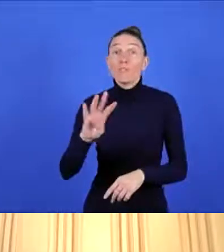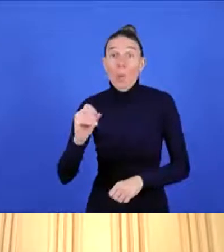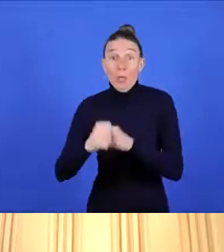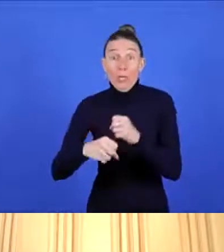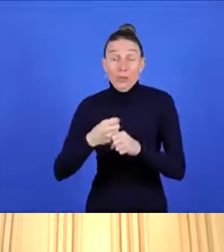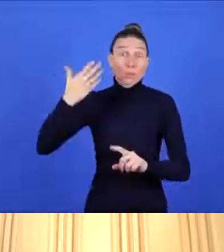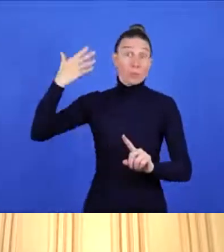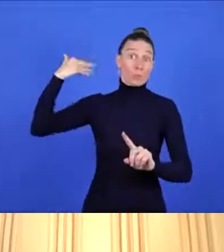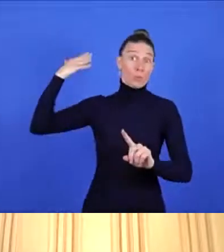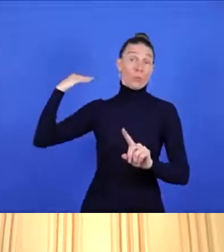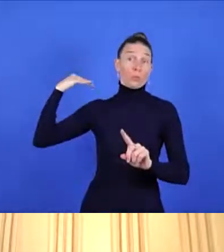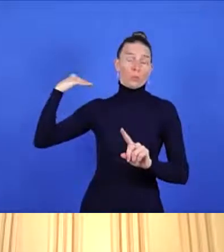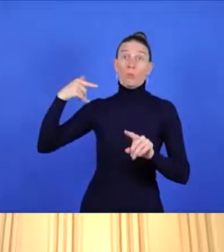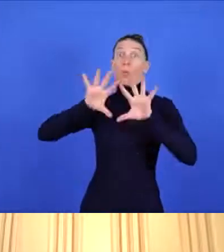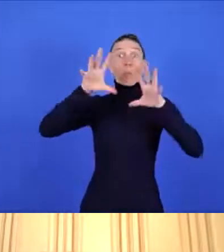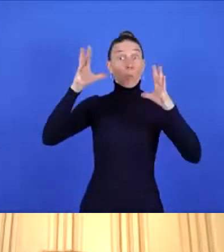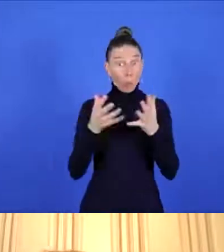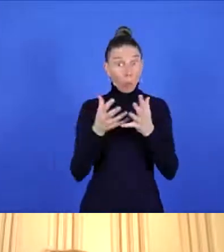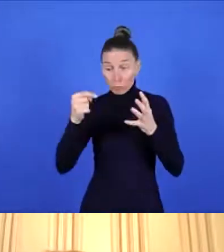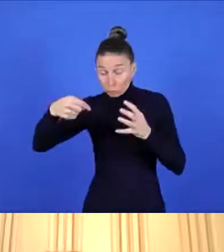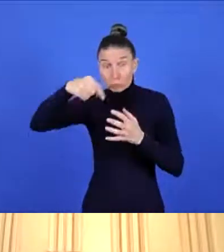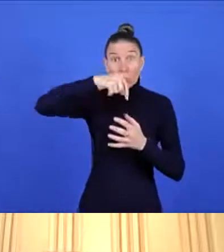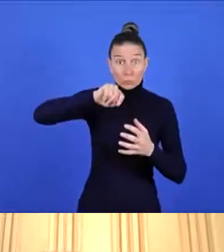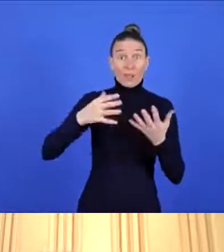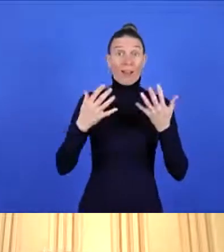developed over 40 years ago, and it is in use in